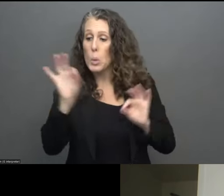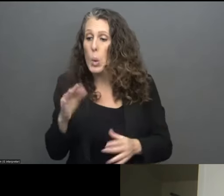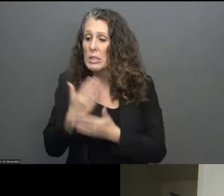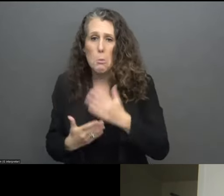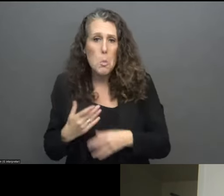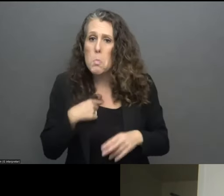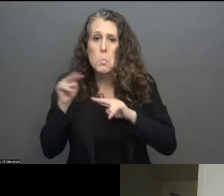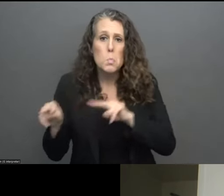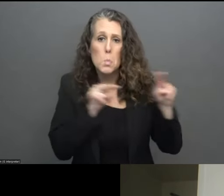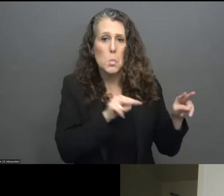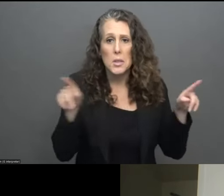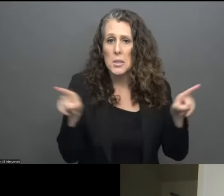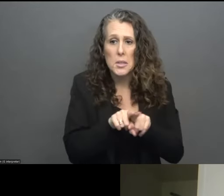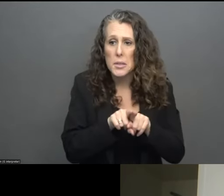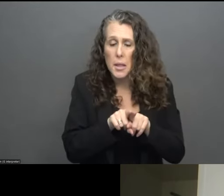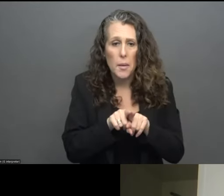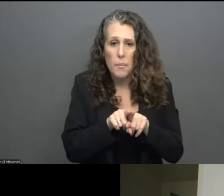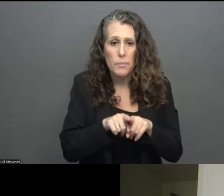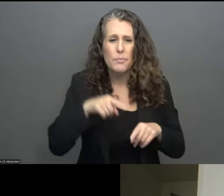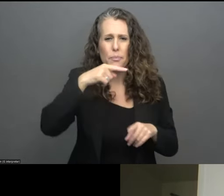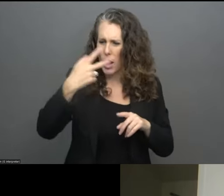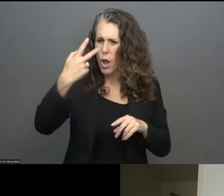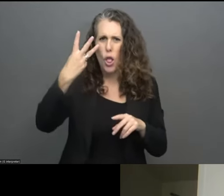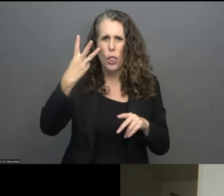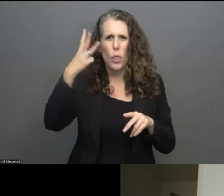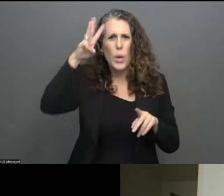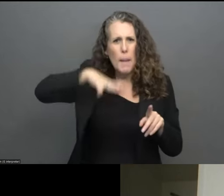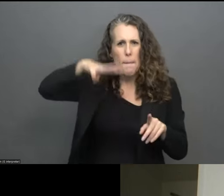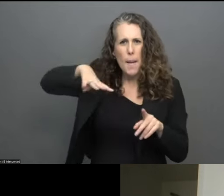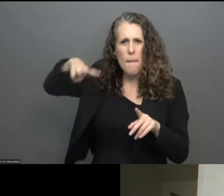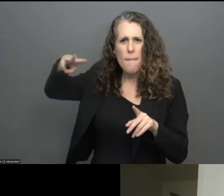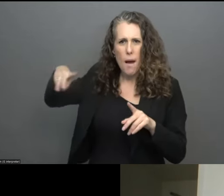that in that quarter appraisal that ended in the month of September, actual deaf people.